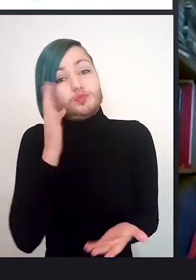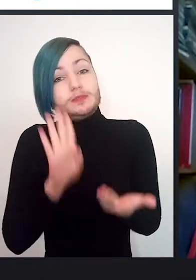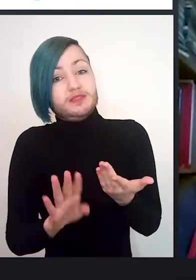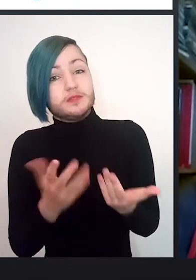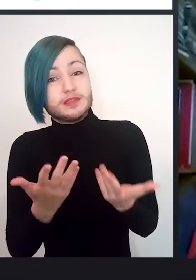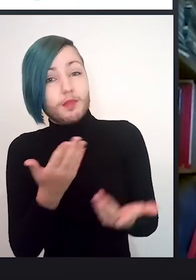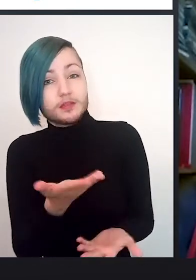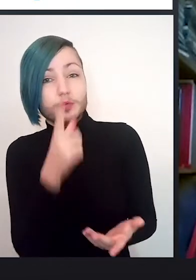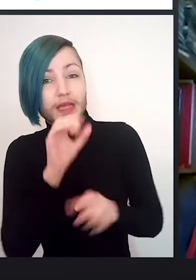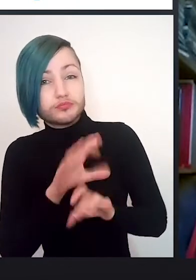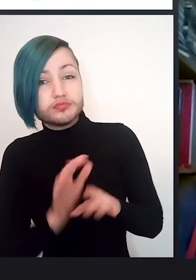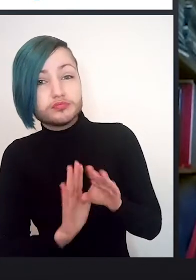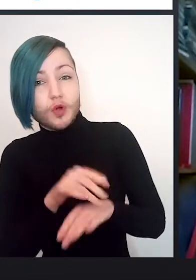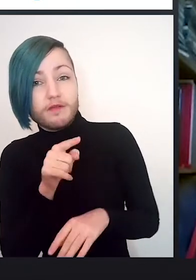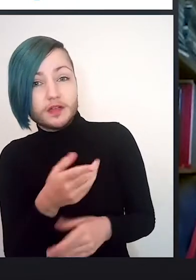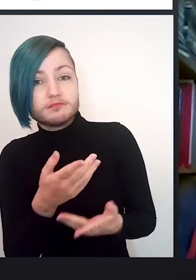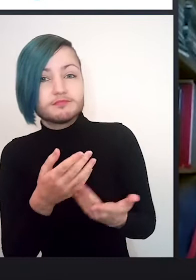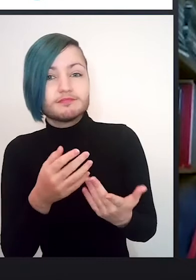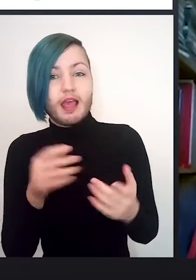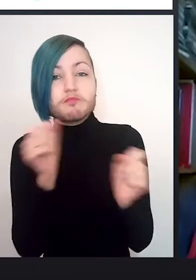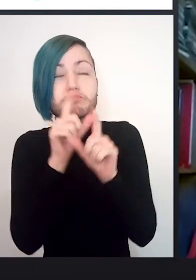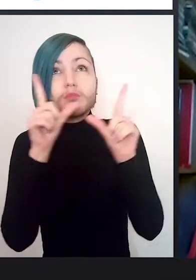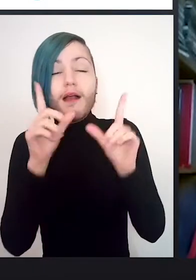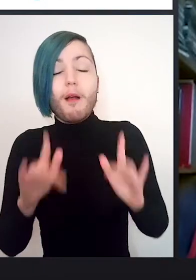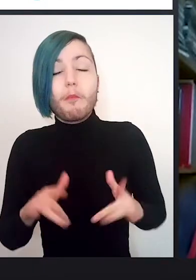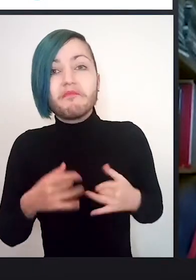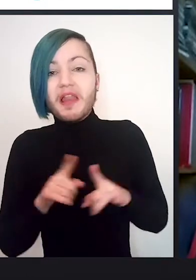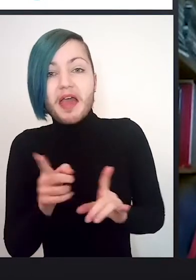so tell me a bit more about those first hours of coming around.